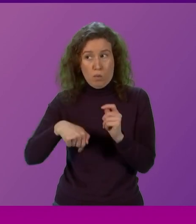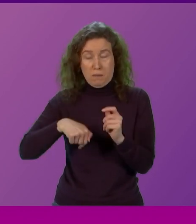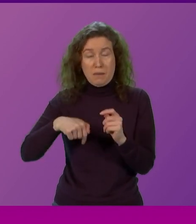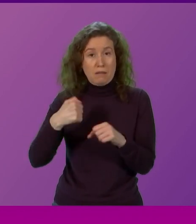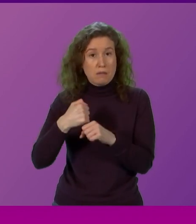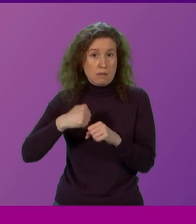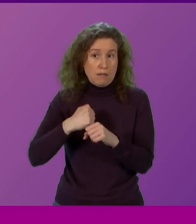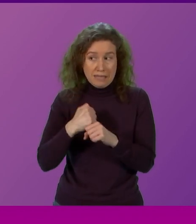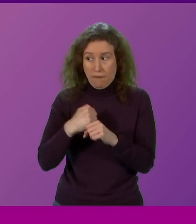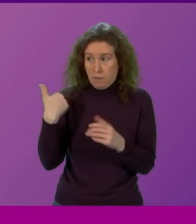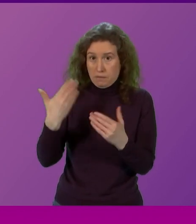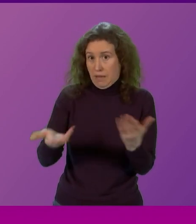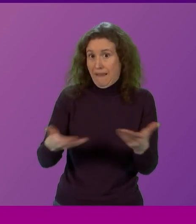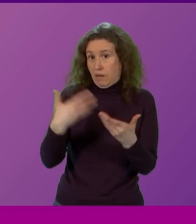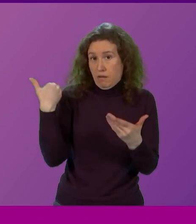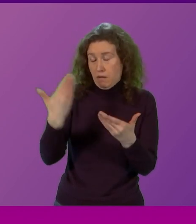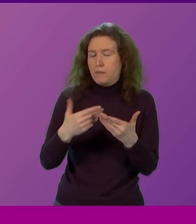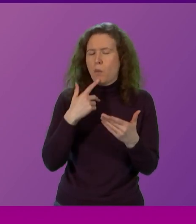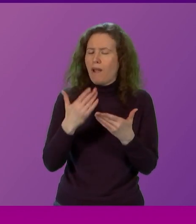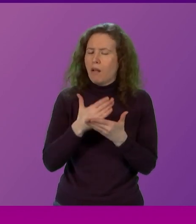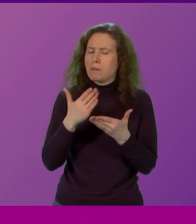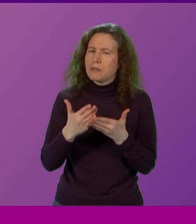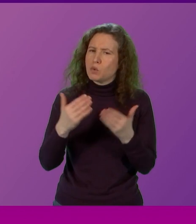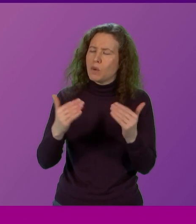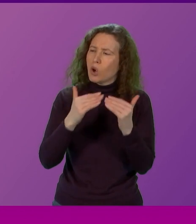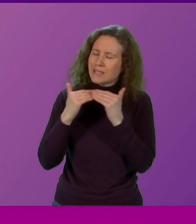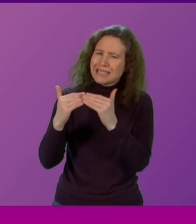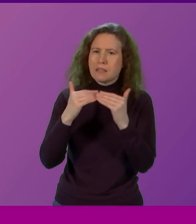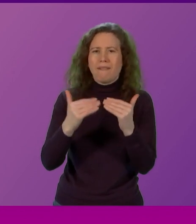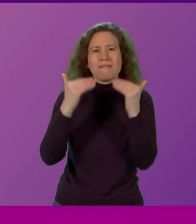They will help to ensure consistency and fairness at a national level, with services being designed